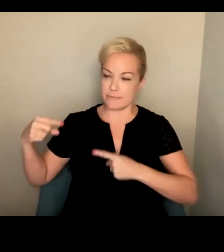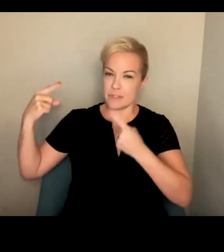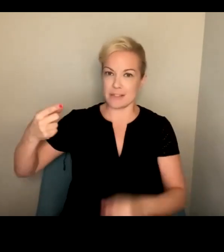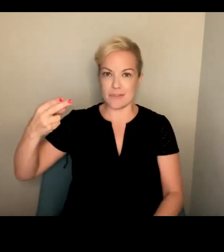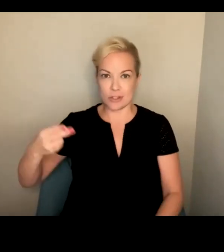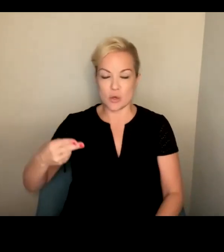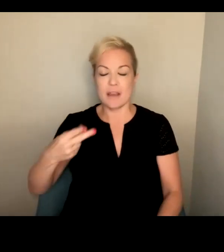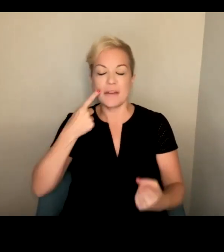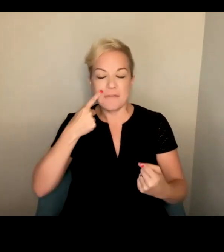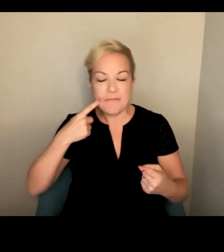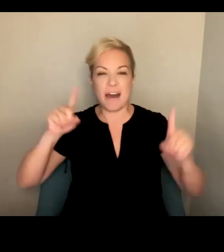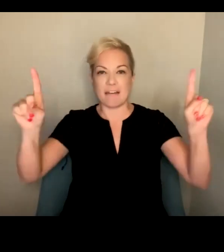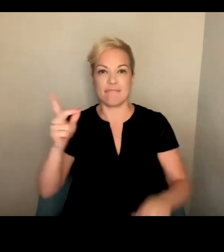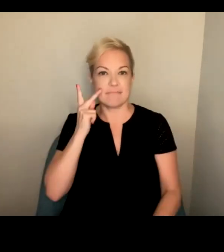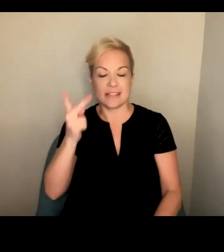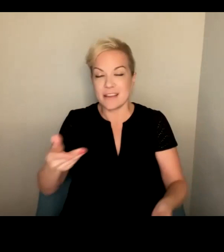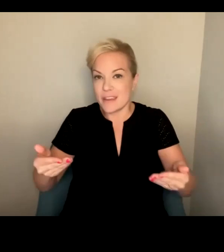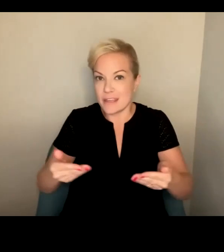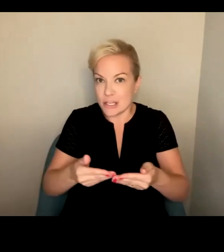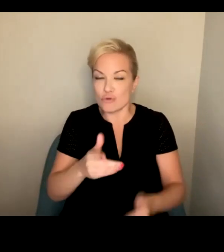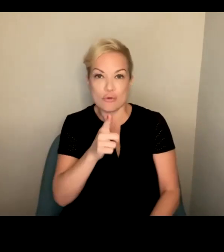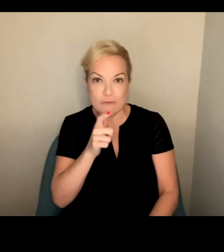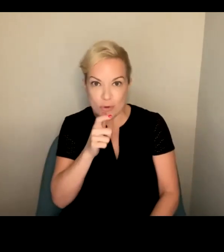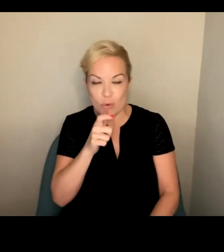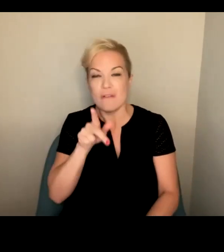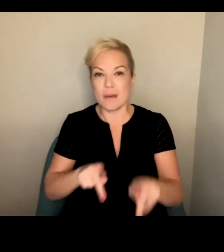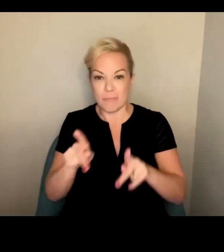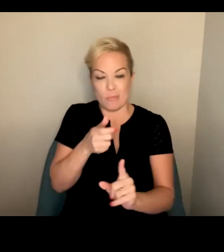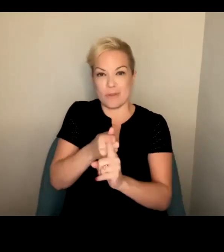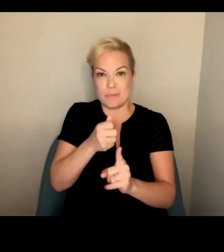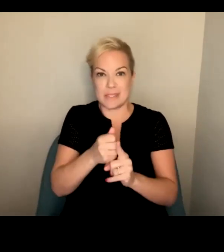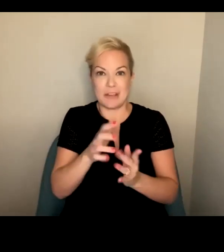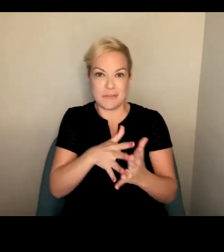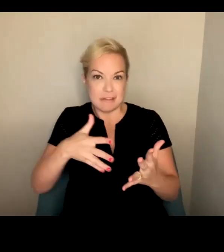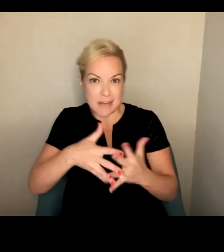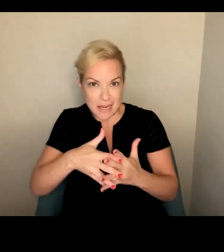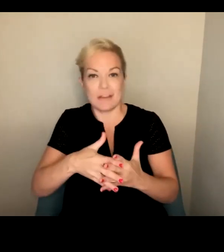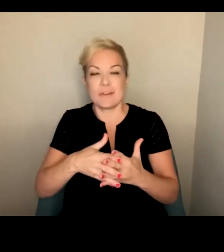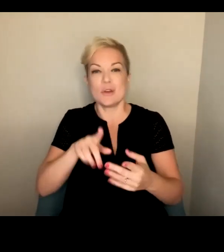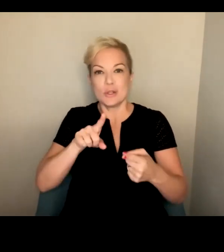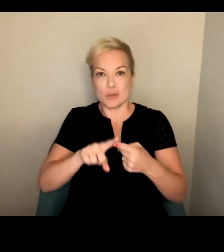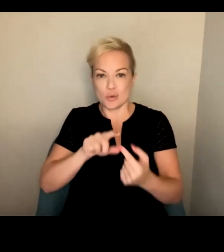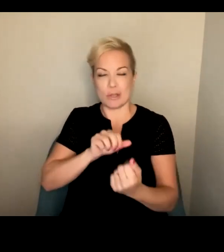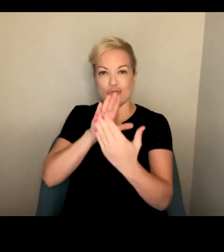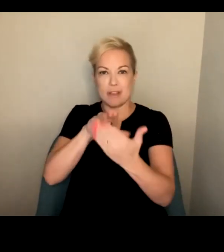of native voices into the historical record. Our speaker, Kevin White, will also touch upon the